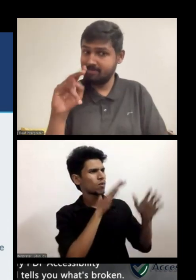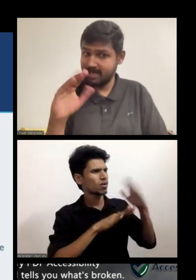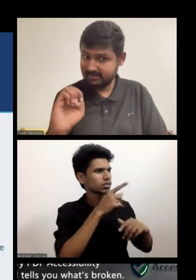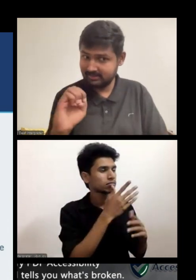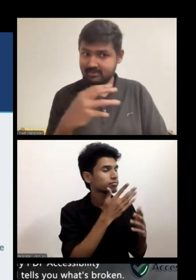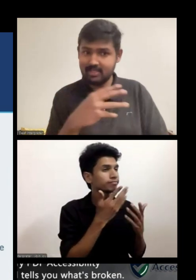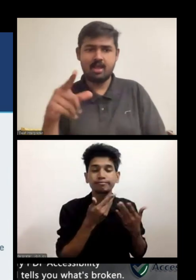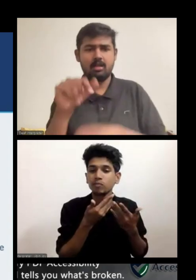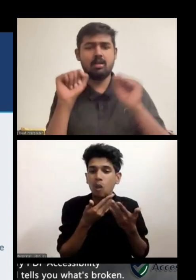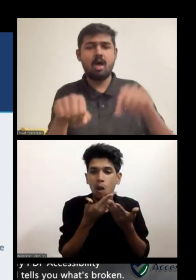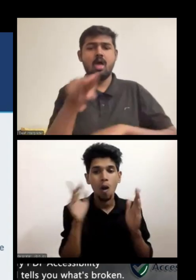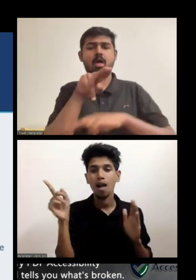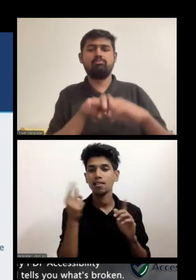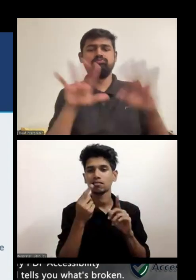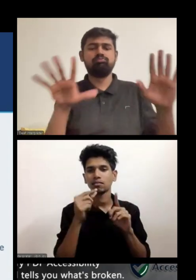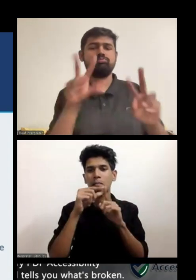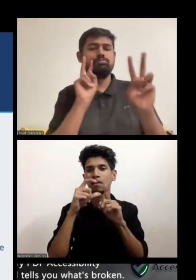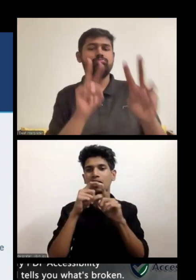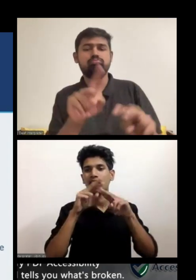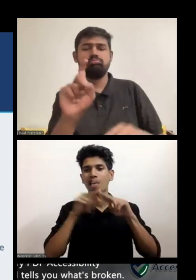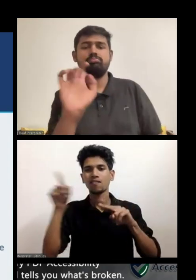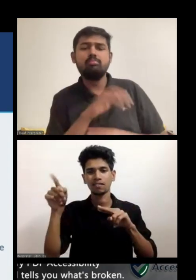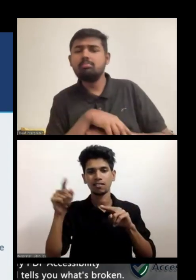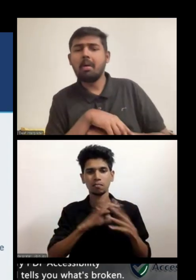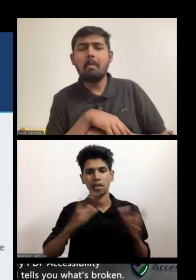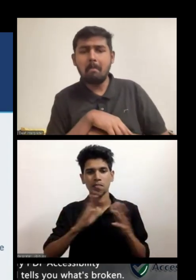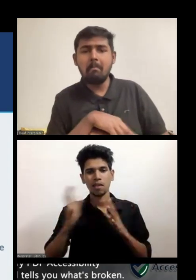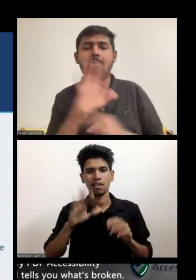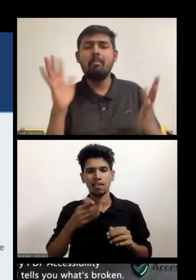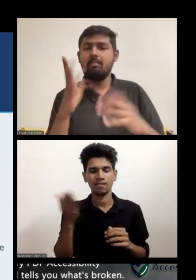format if their information is not accessible to all the users it becomes very difficult.